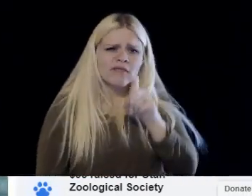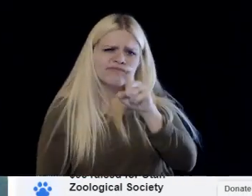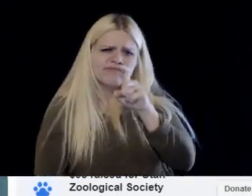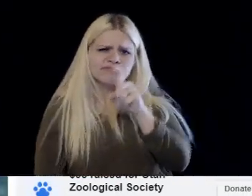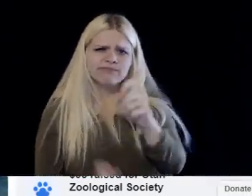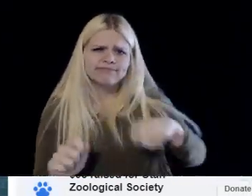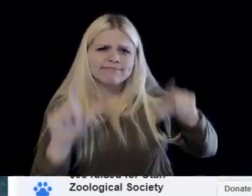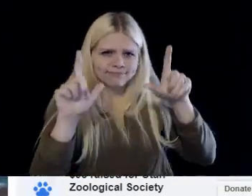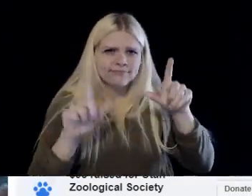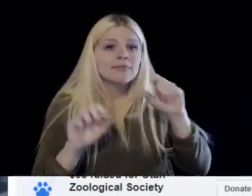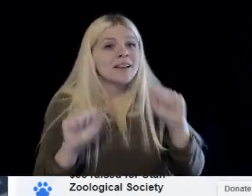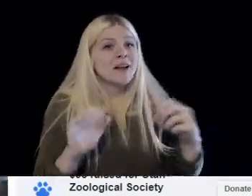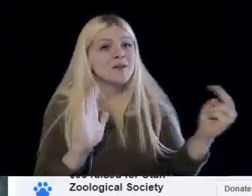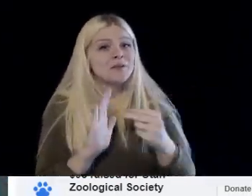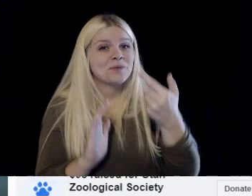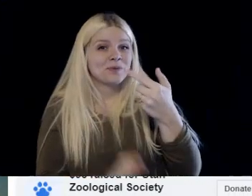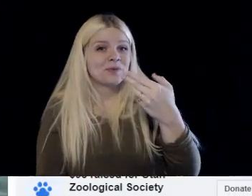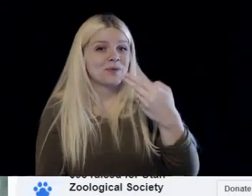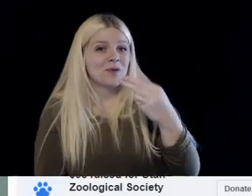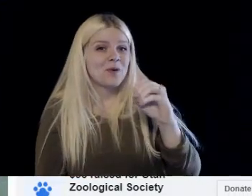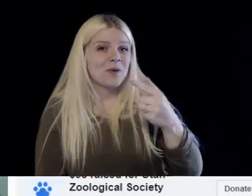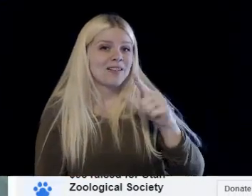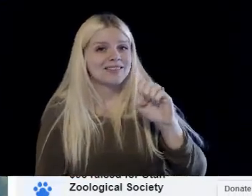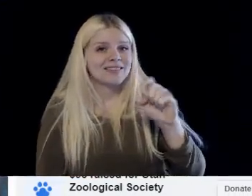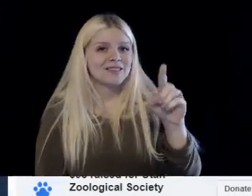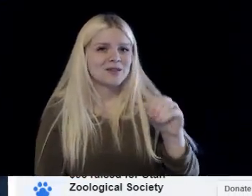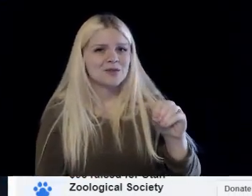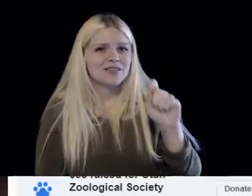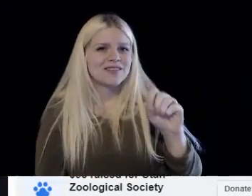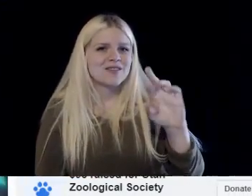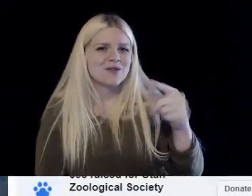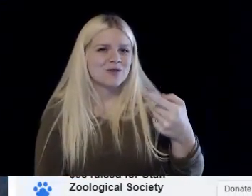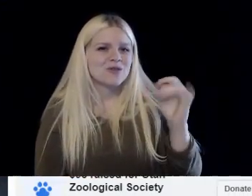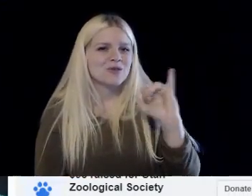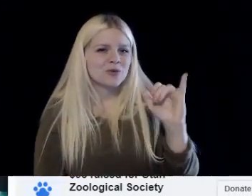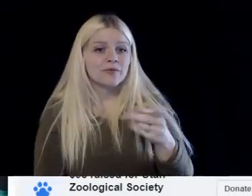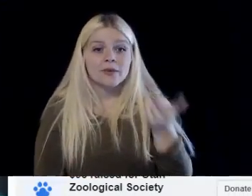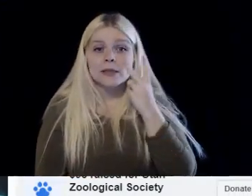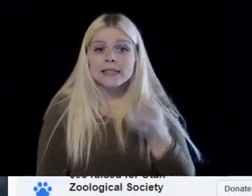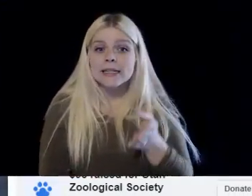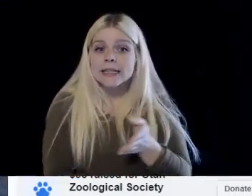Difference between seals and sea lions? Here's a sea lion. This little guy right here is a seal-